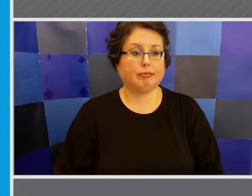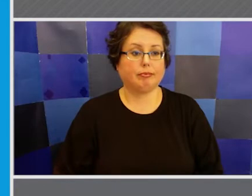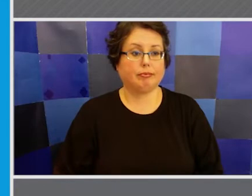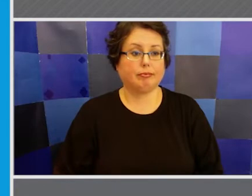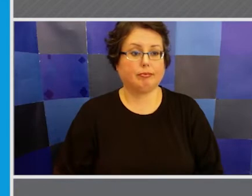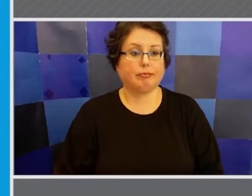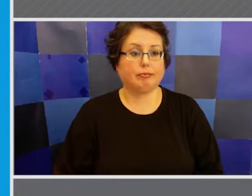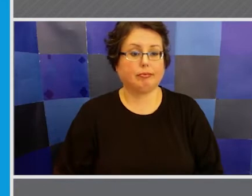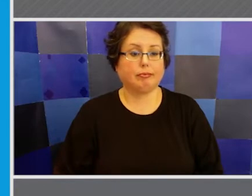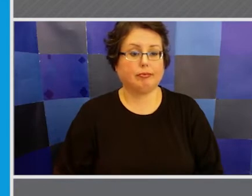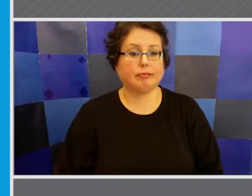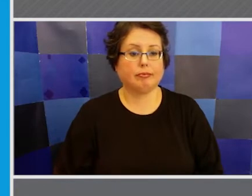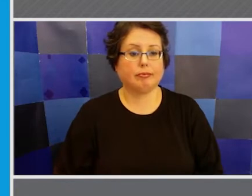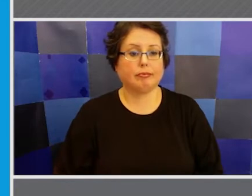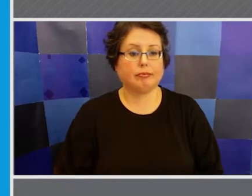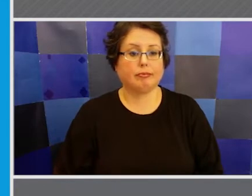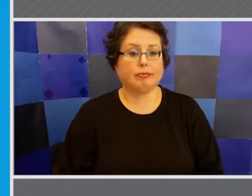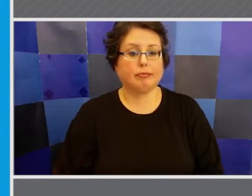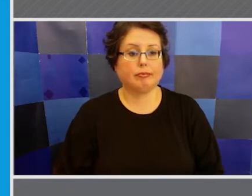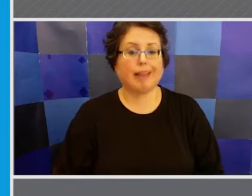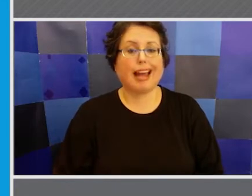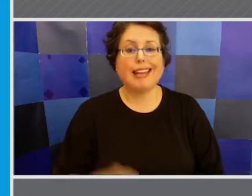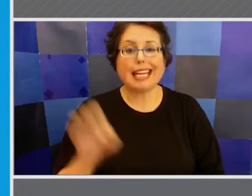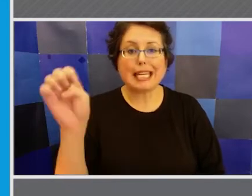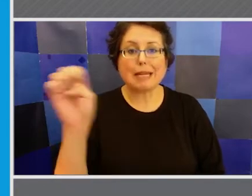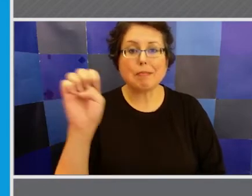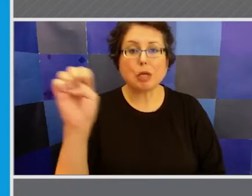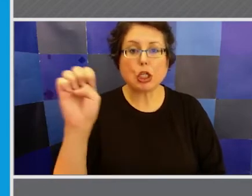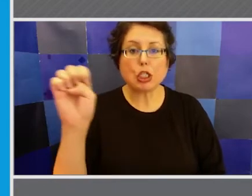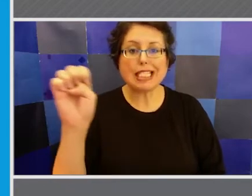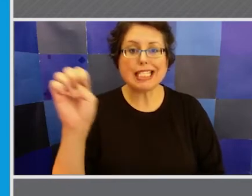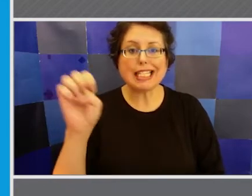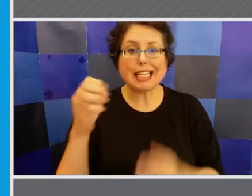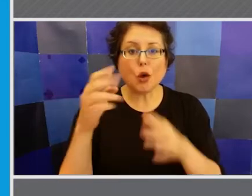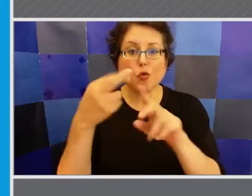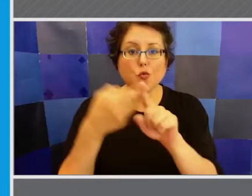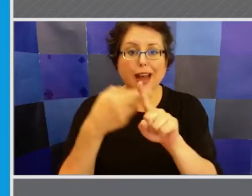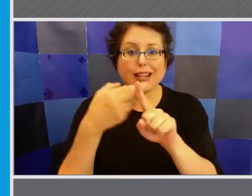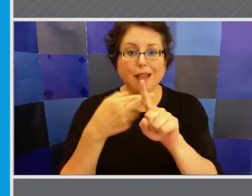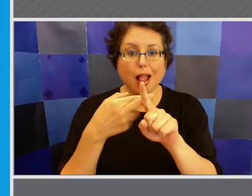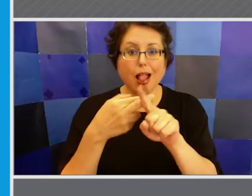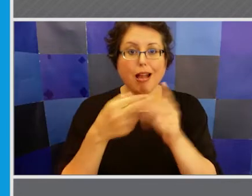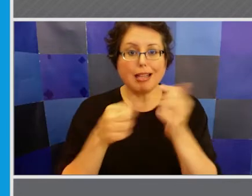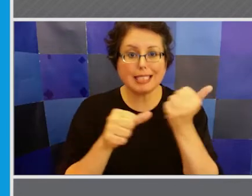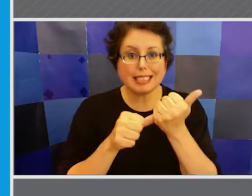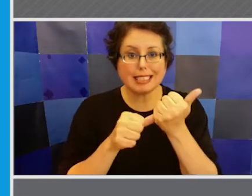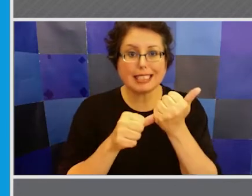The burden say Rental Assistance Program which I mentioned earlier, is that program, which